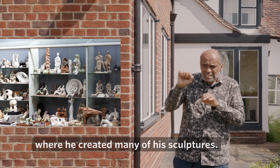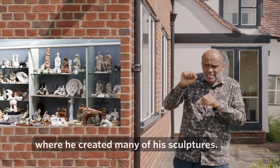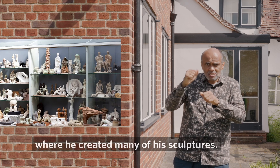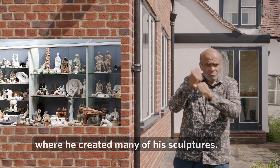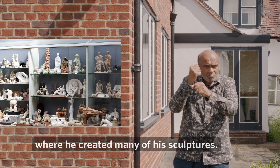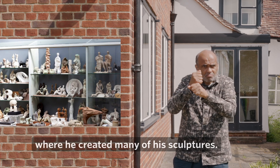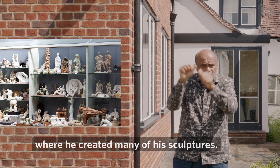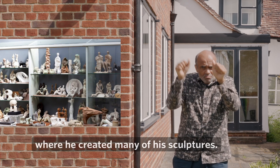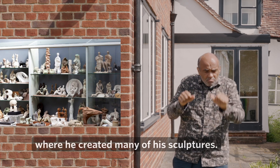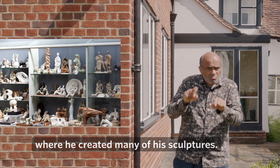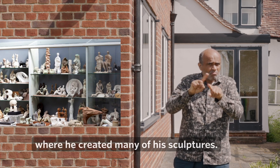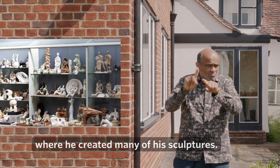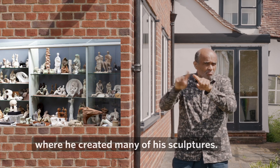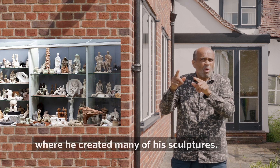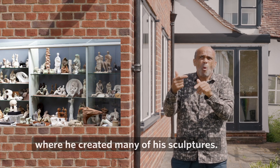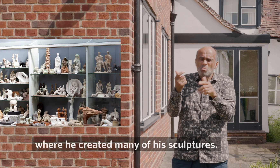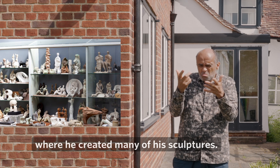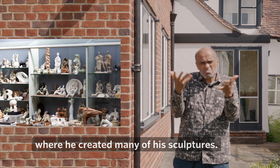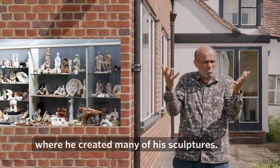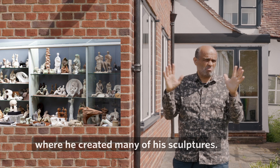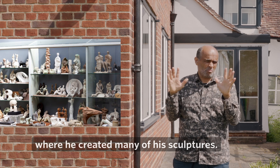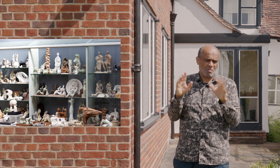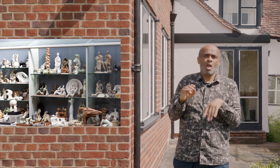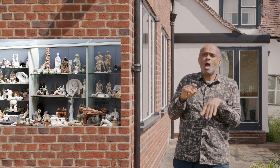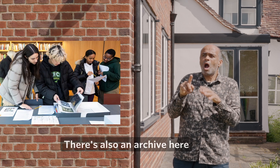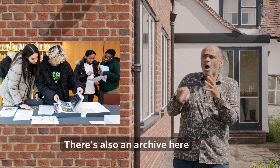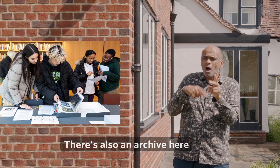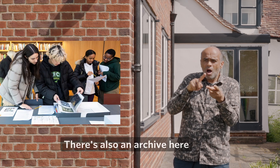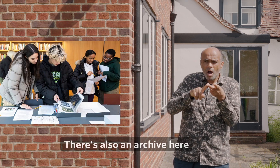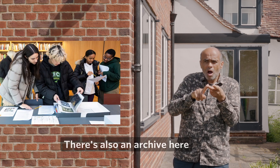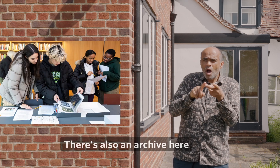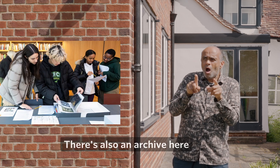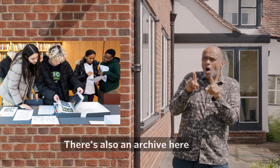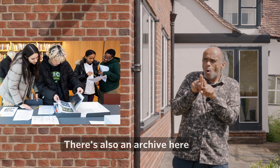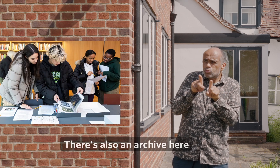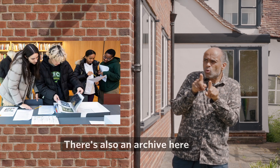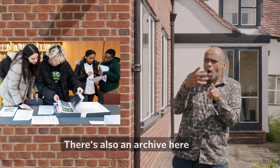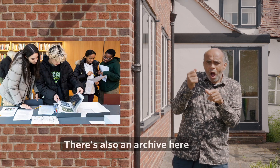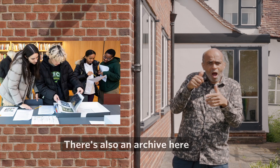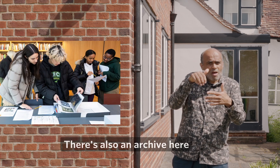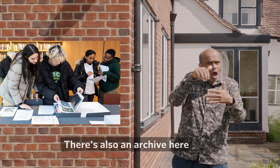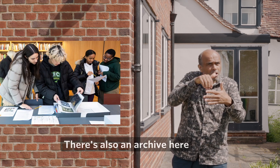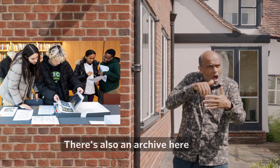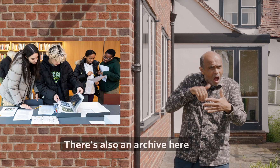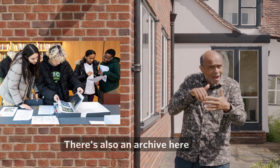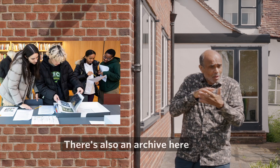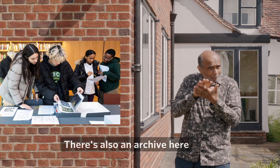where he created many of his sculptures. There's also an archive here